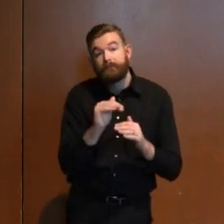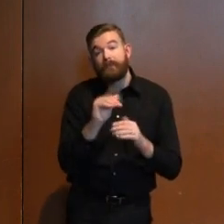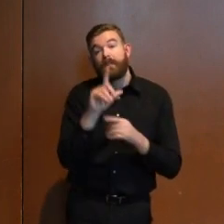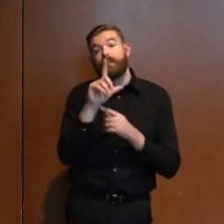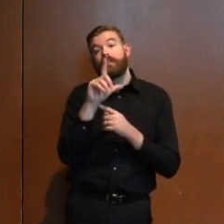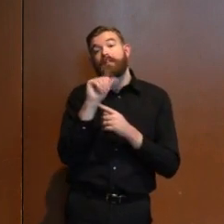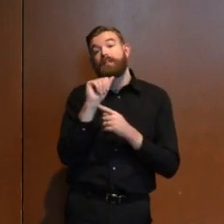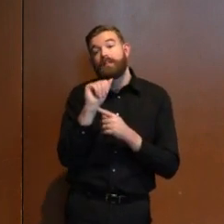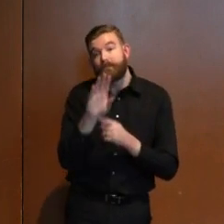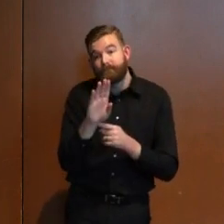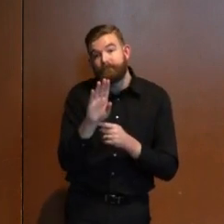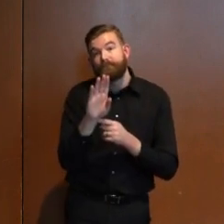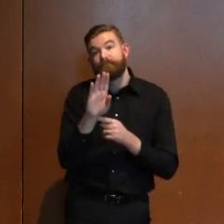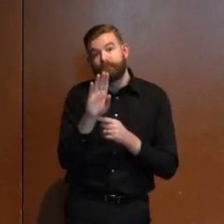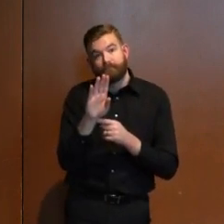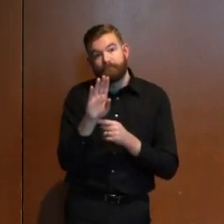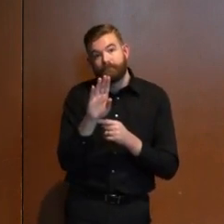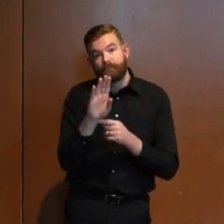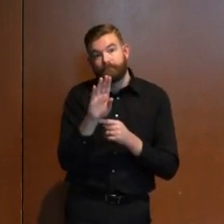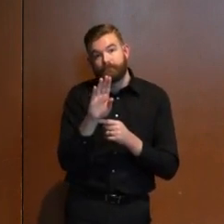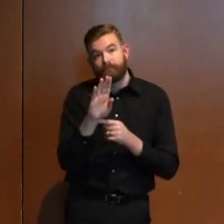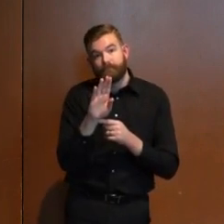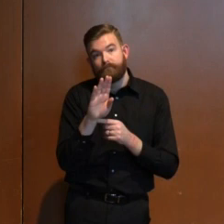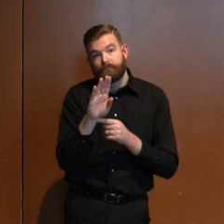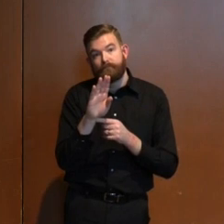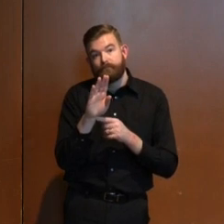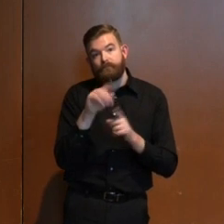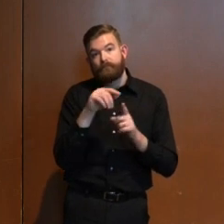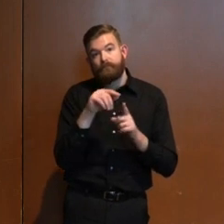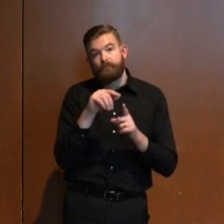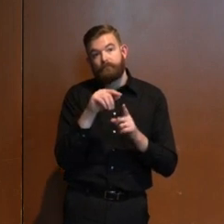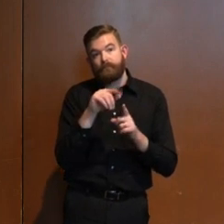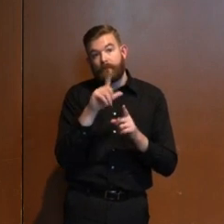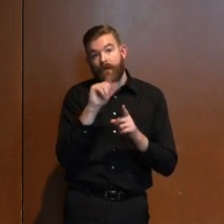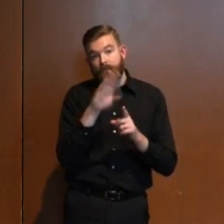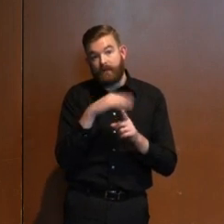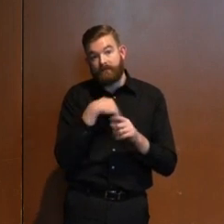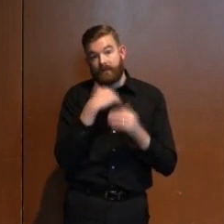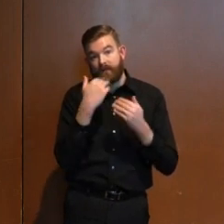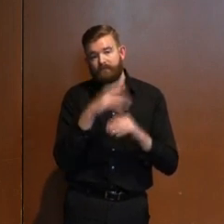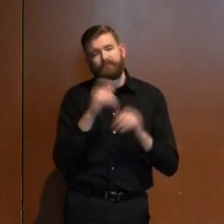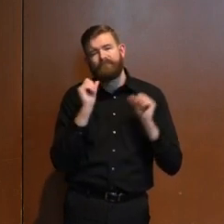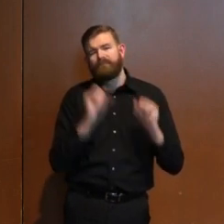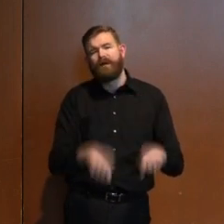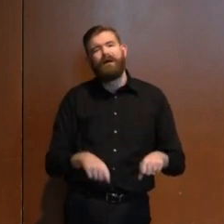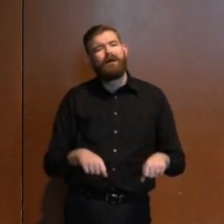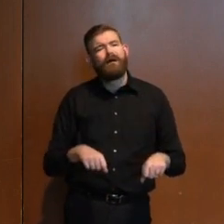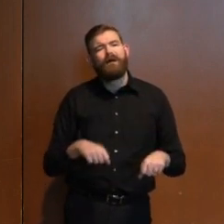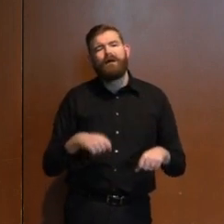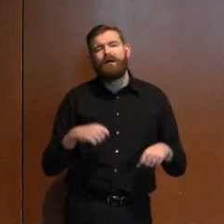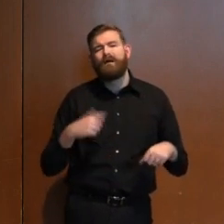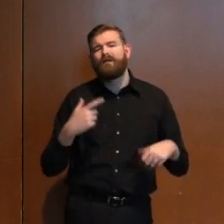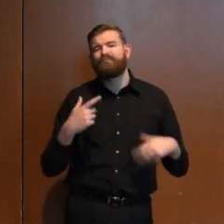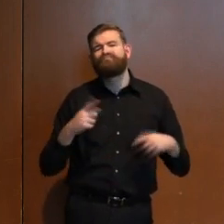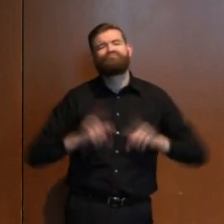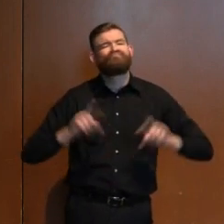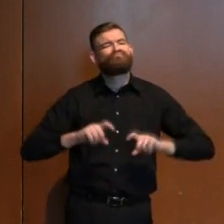IS A CONSTRAINT RIGHT NOW. THE COMMERCIAL LABS HAVE BEEN RAMPING UP CONTINUOUSLY UNLESS YOU TELL ME OTHERWISE SOMEBODY. I DON'T THINKS THAT A